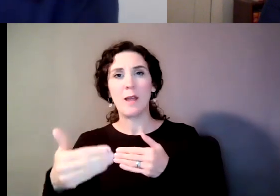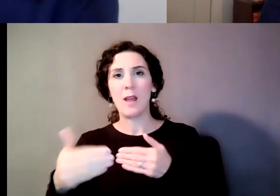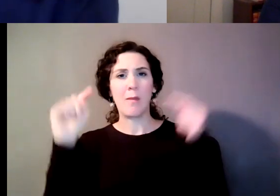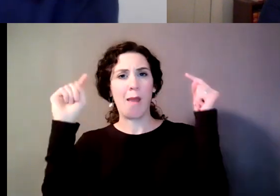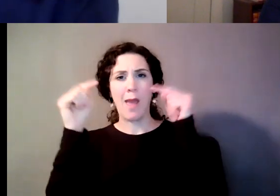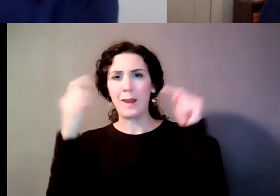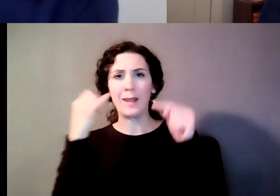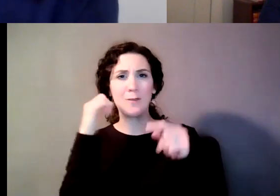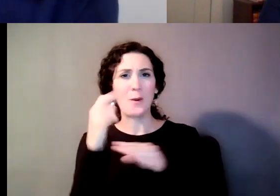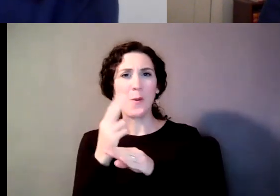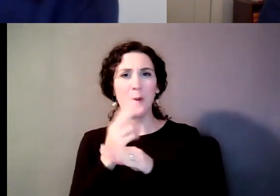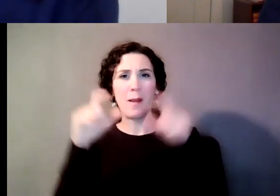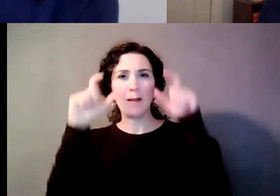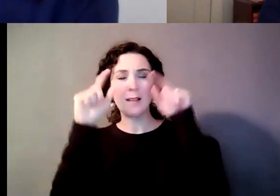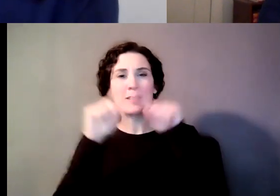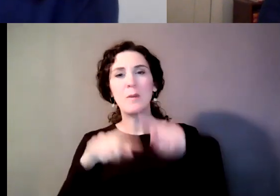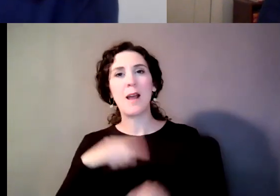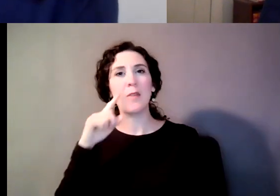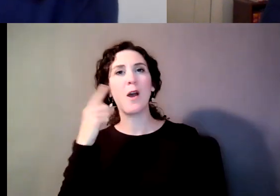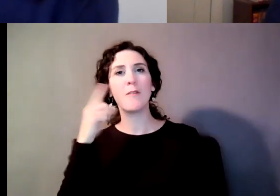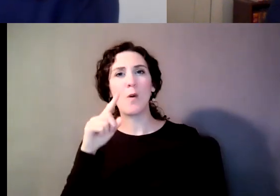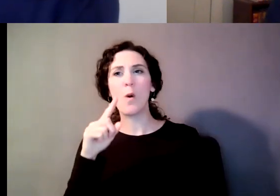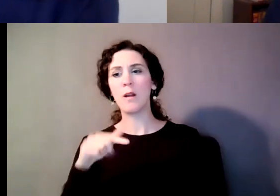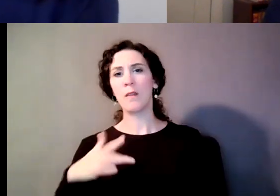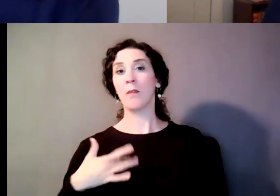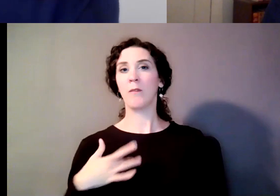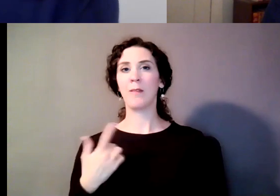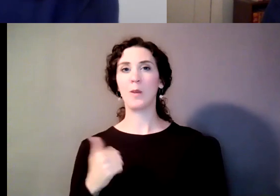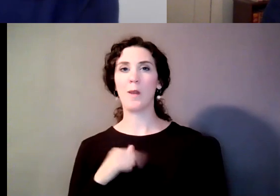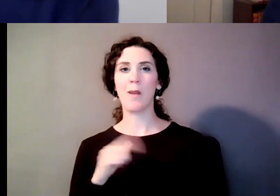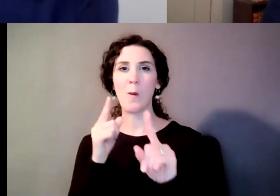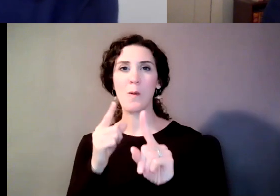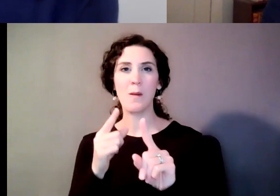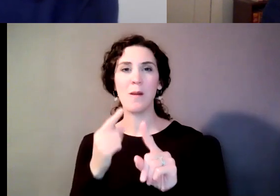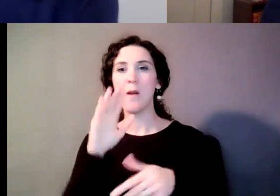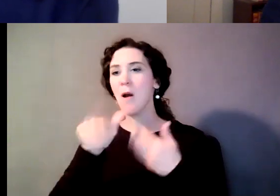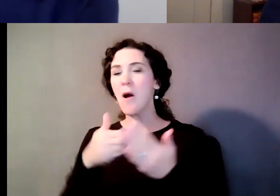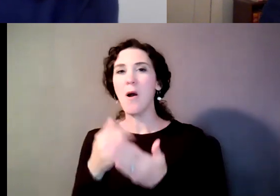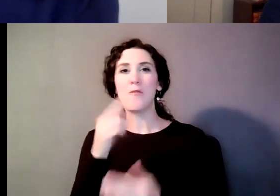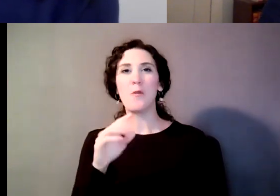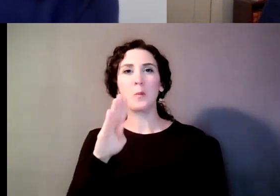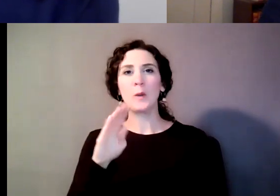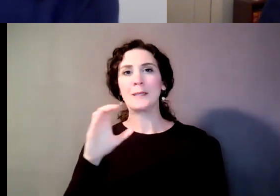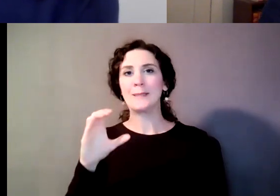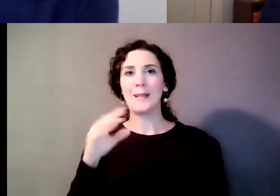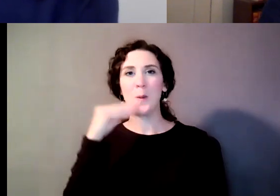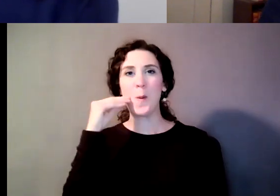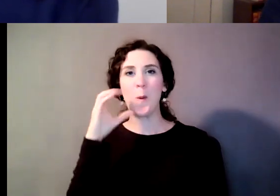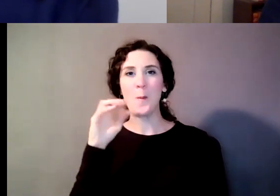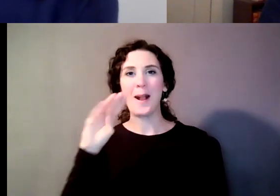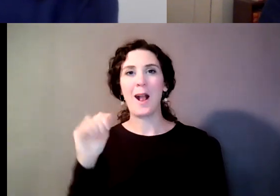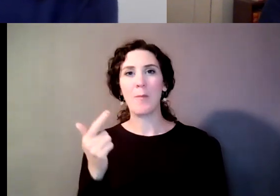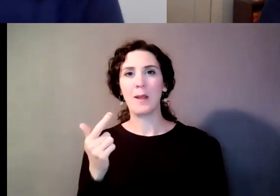but I figured for the vibe we are going for all in the name of brick city homecoming.